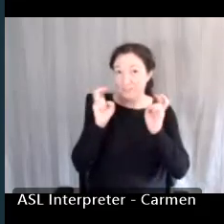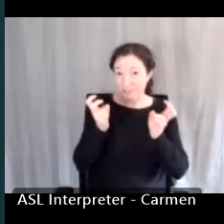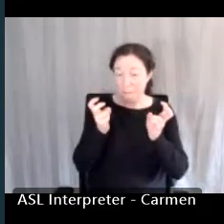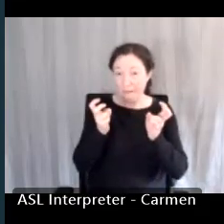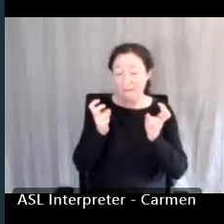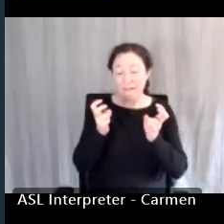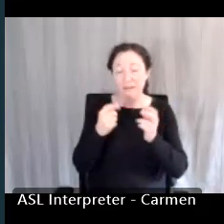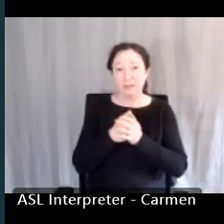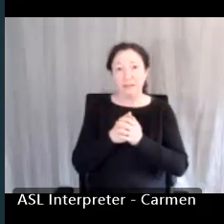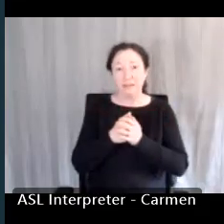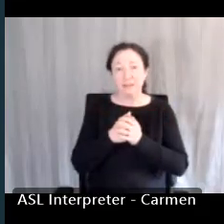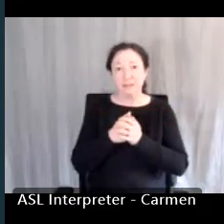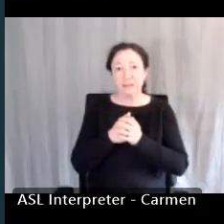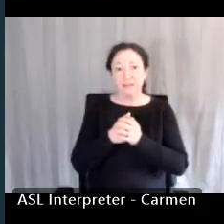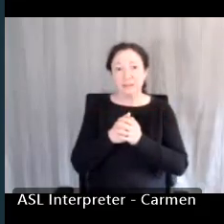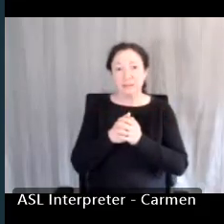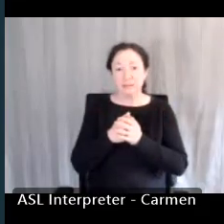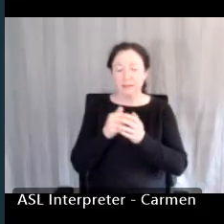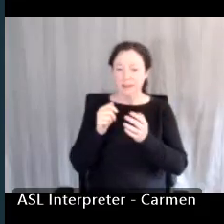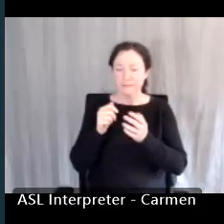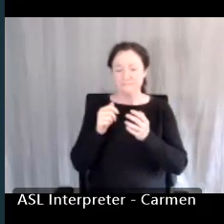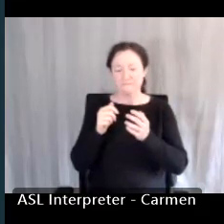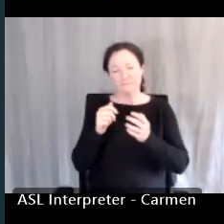And reframed it a little bit for today